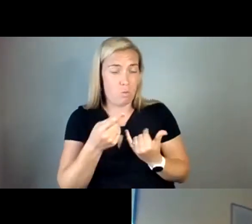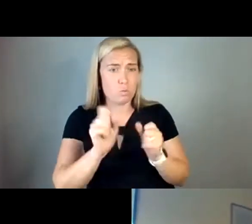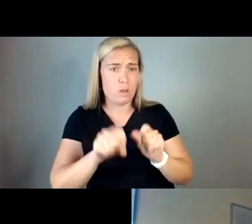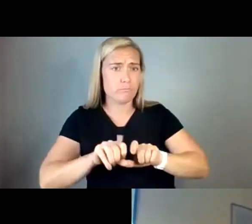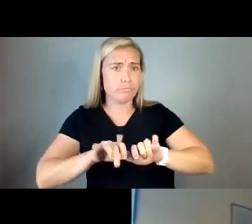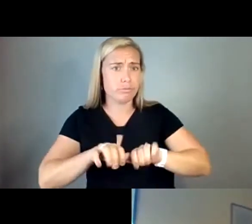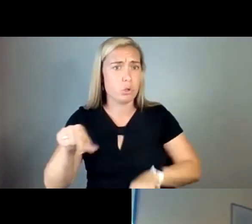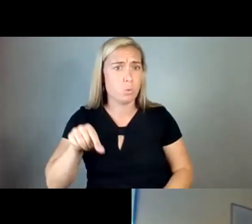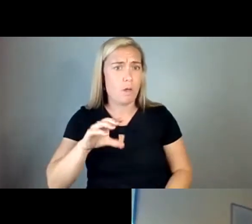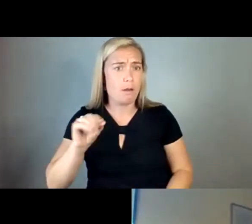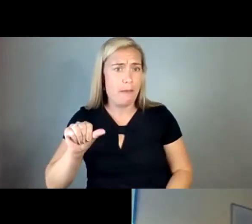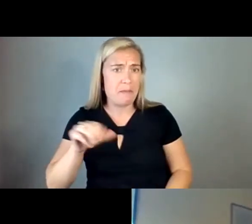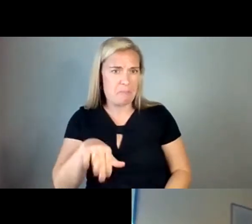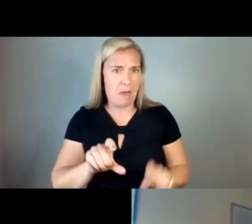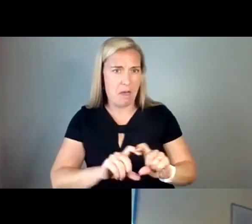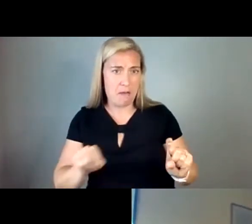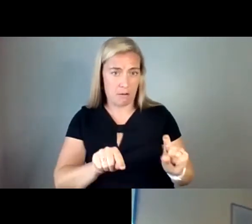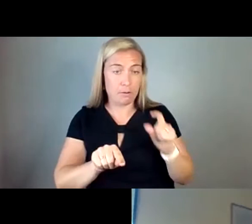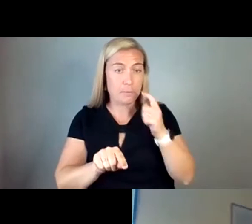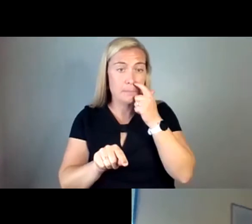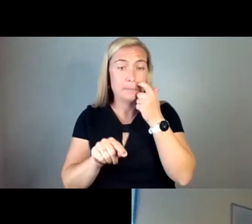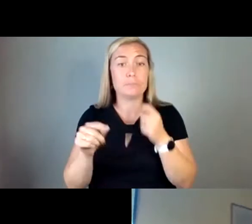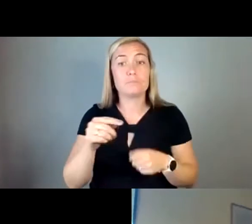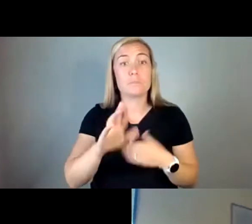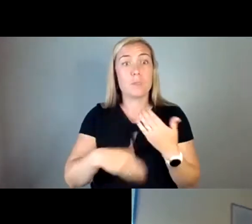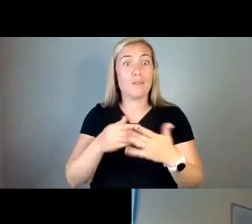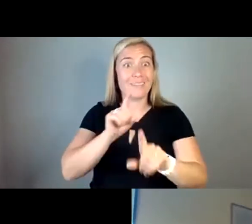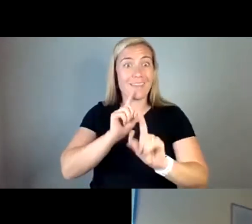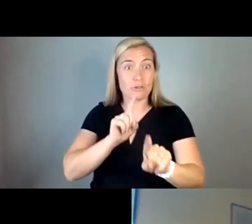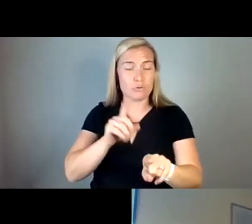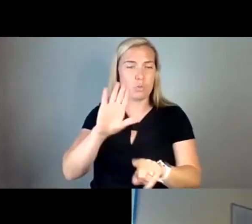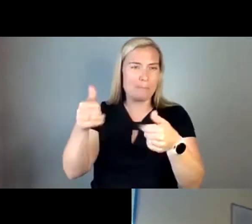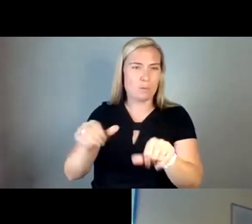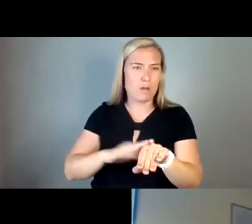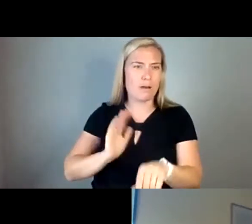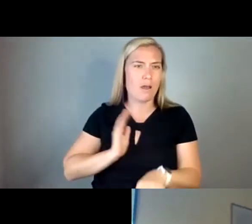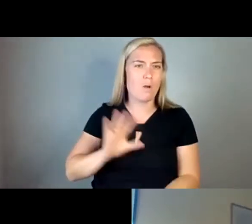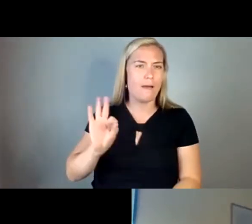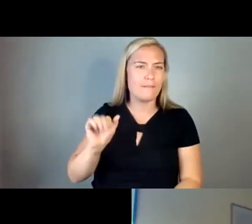Answers will appear on the COVID-19 resource center FAQ website in a few days. I'd like to